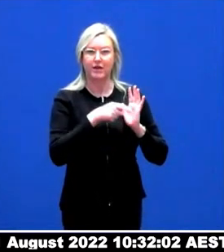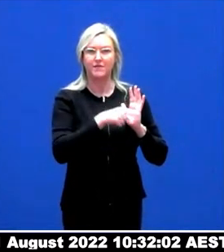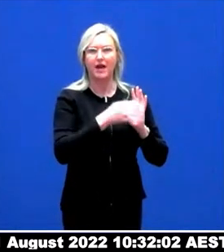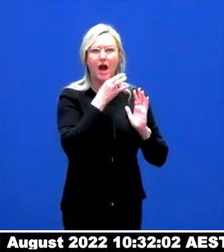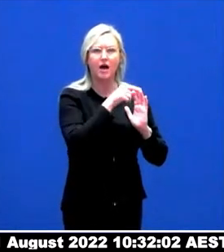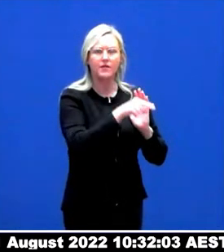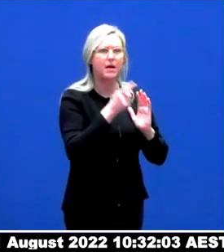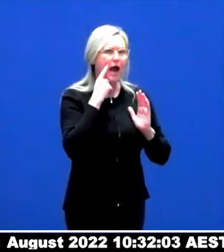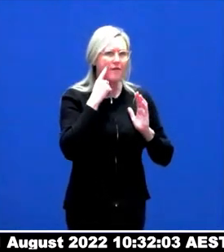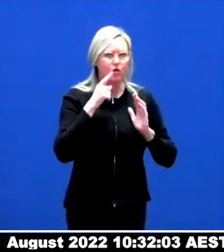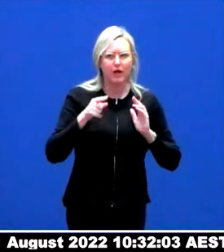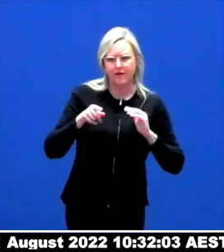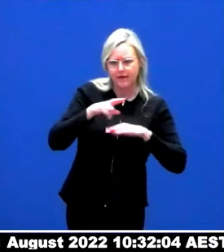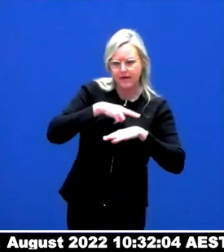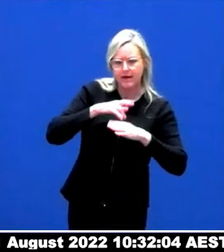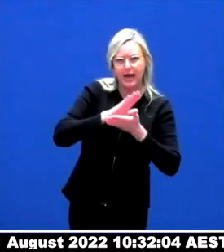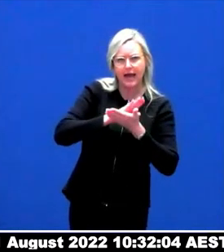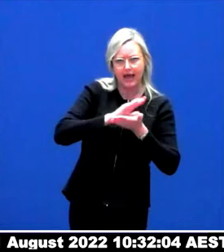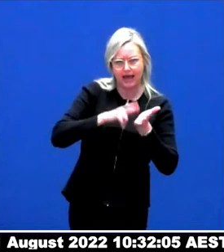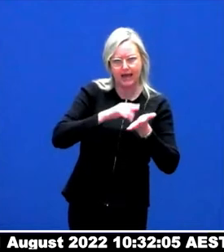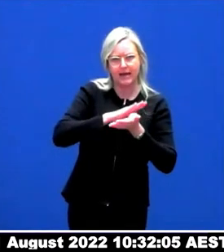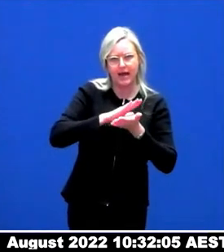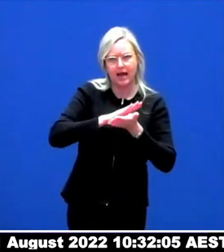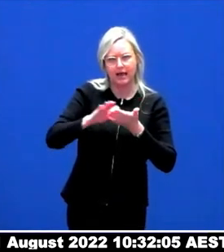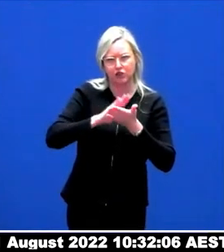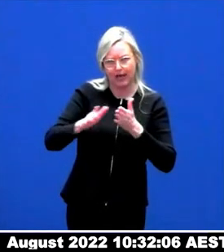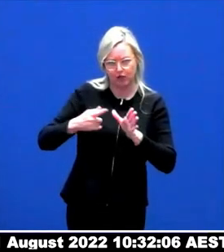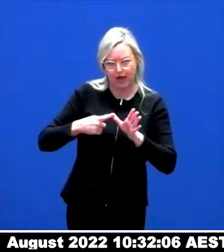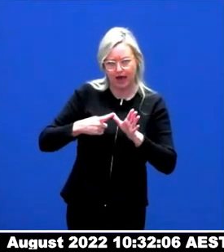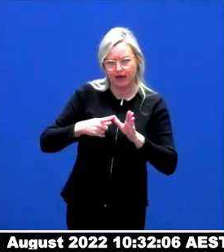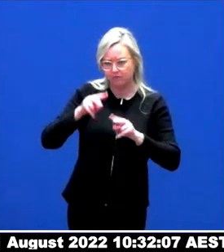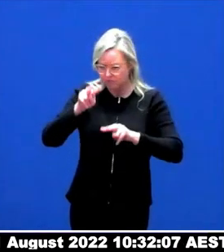Homelessness Agreement and its compatibility with Australia's Disability Strategy and